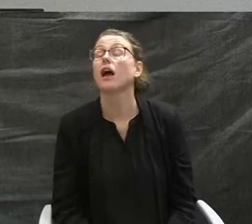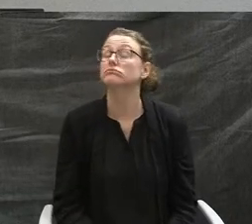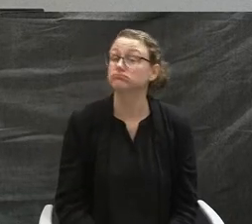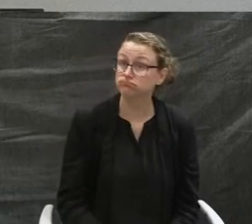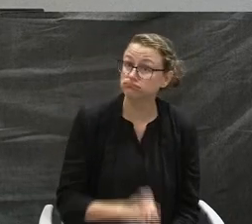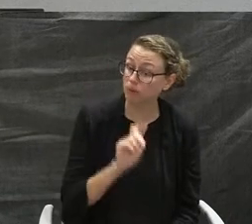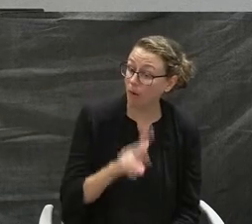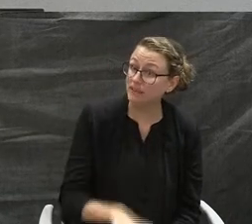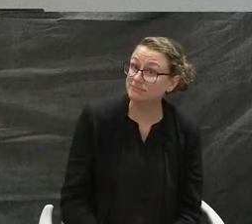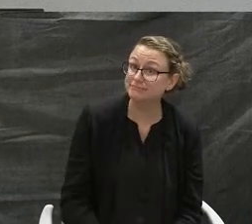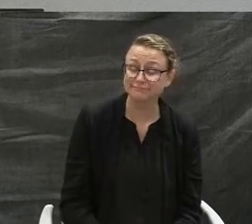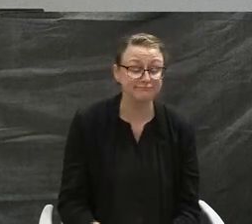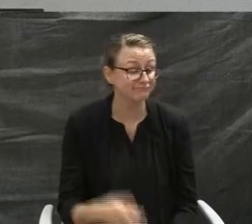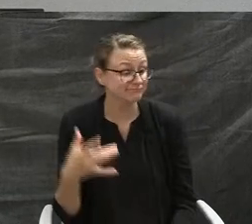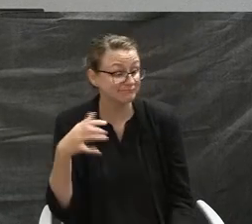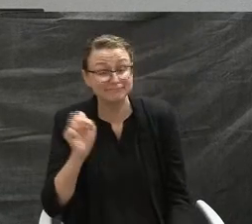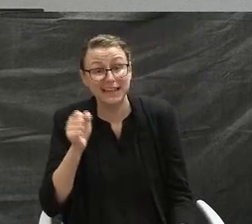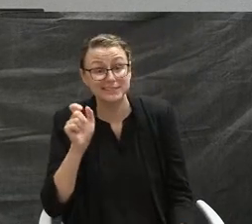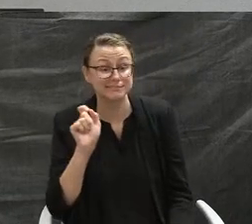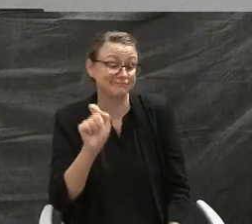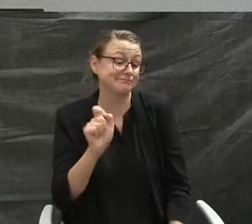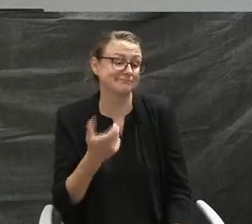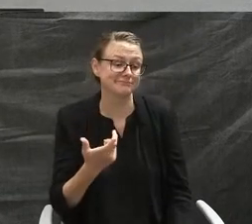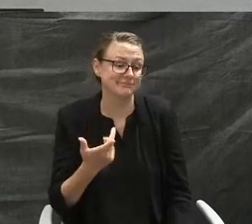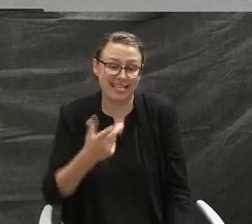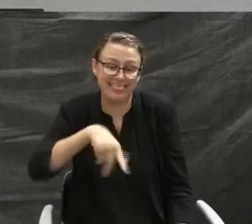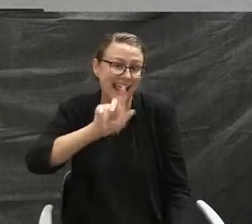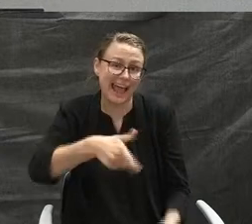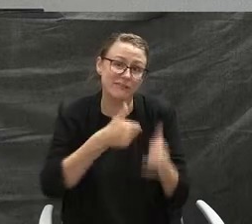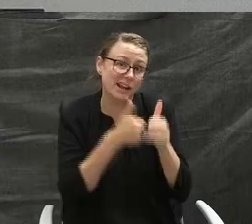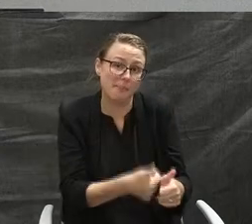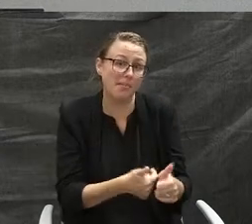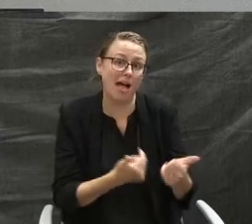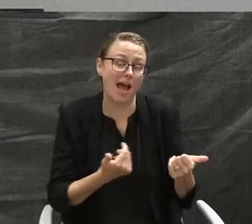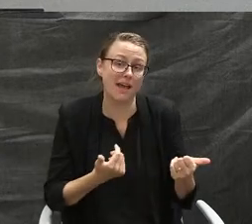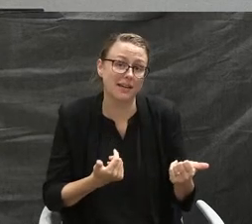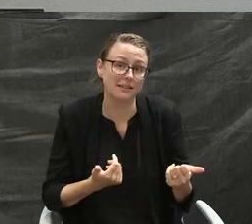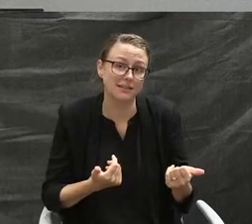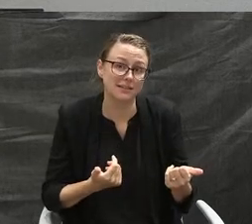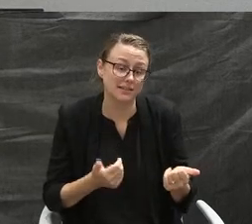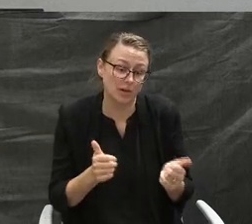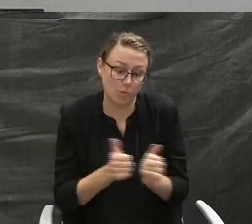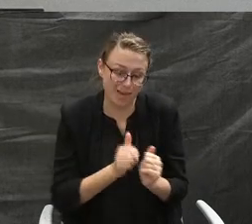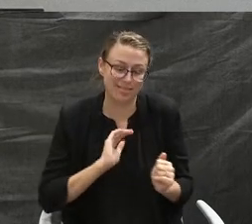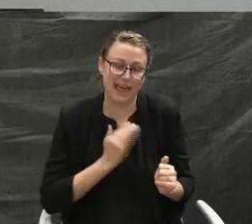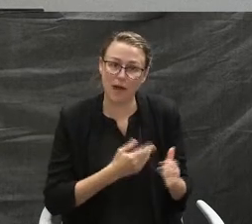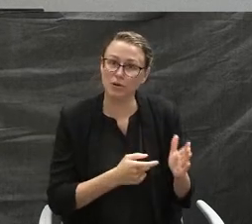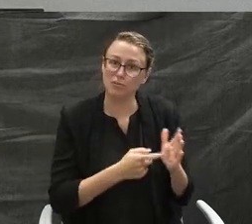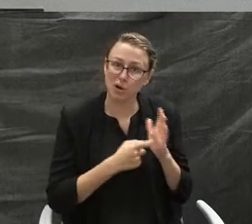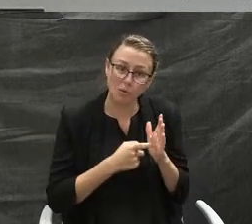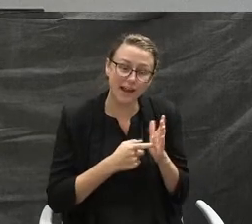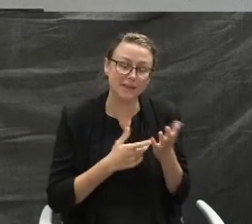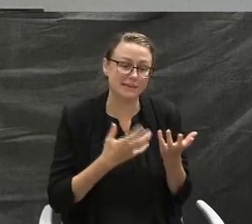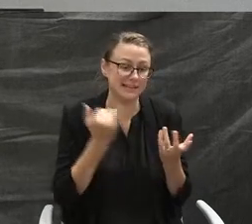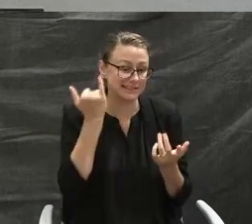answer. They have to comply with the requirements in order to